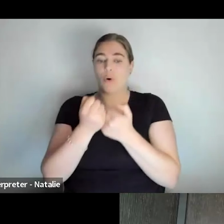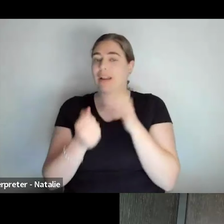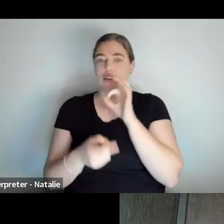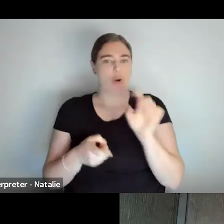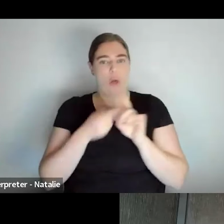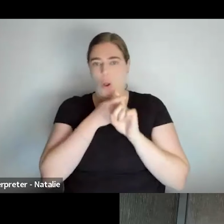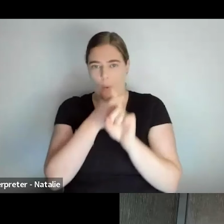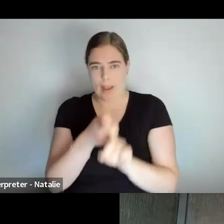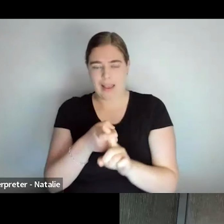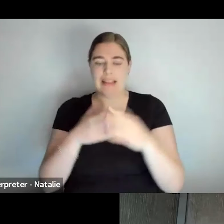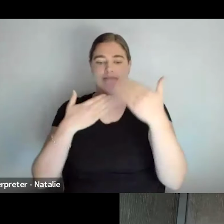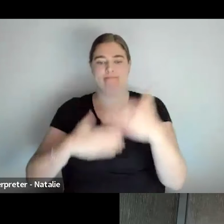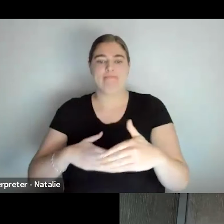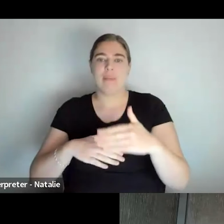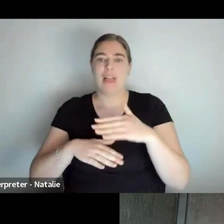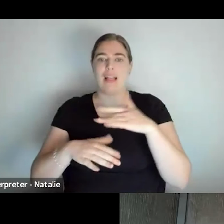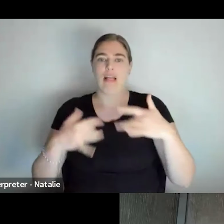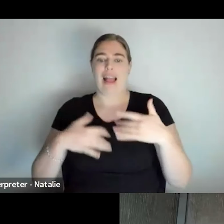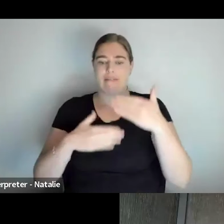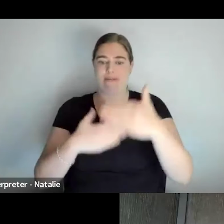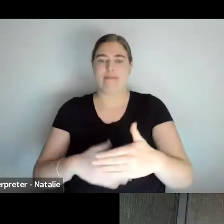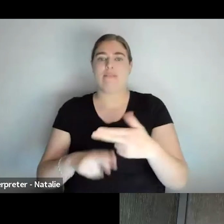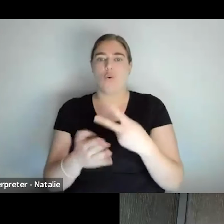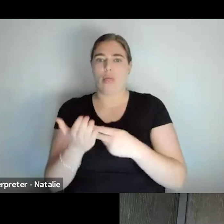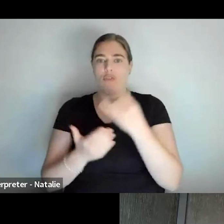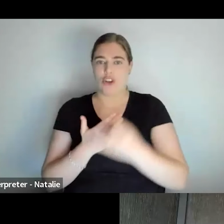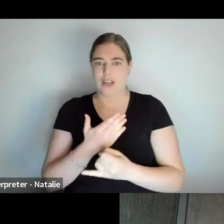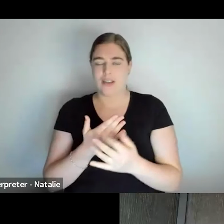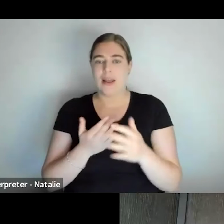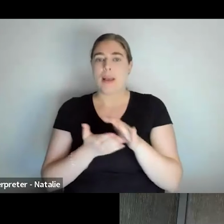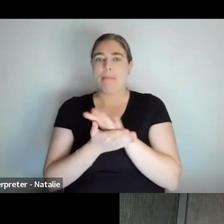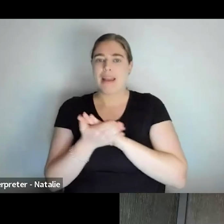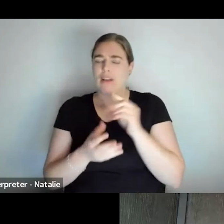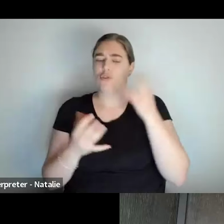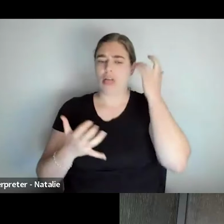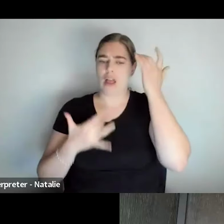the lifespan of the project itself. You need to think really carefully about any increase